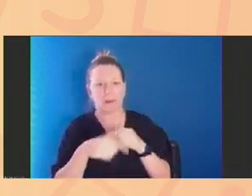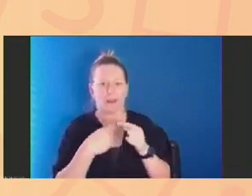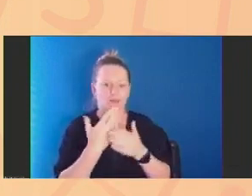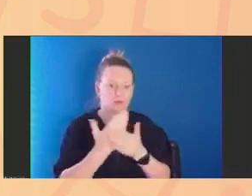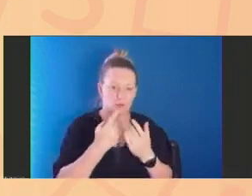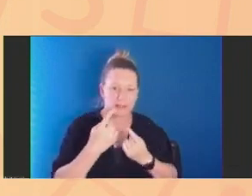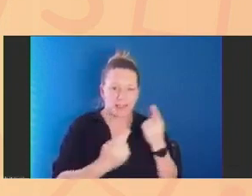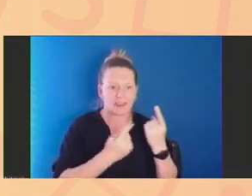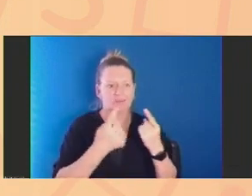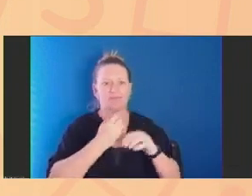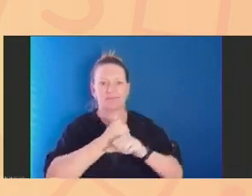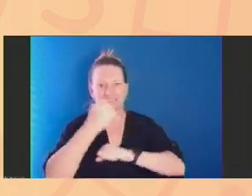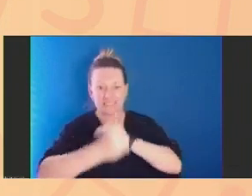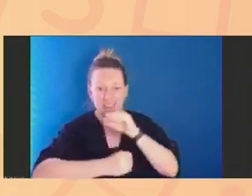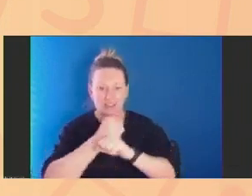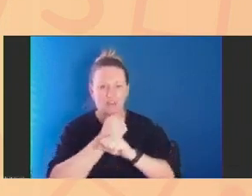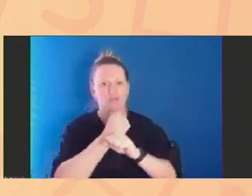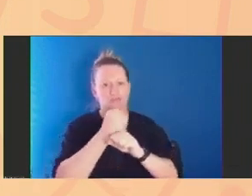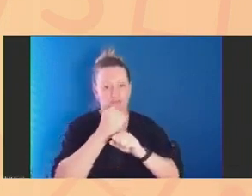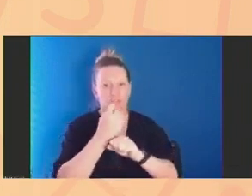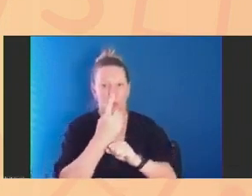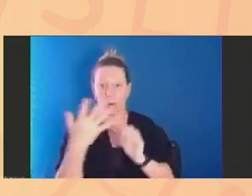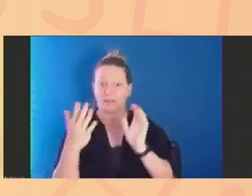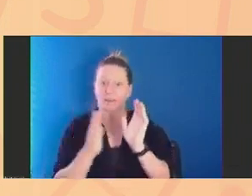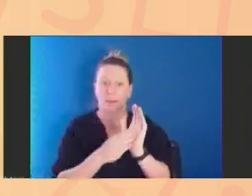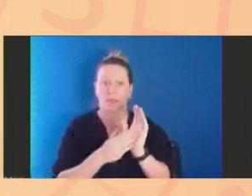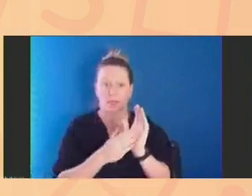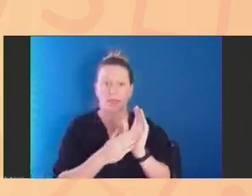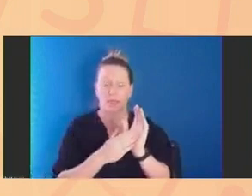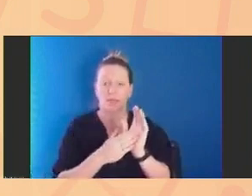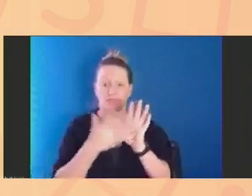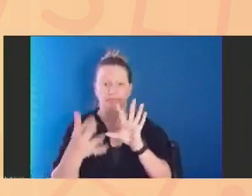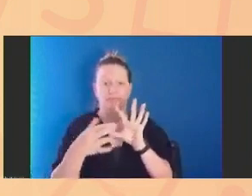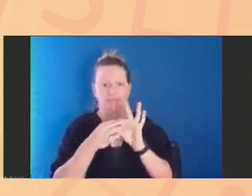a month and we create the felt resources for our storytelling and for our children.